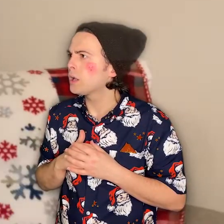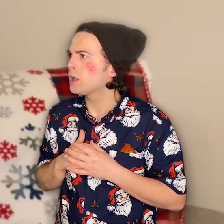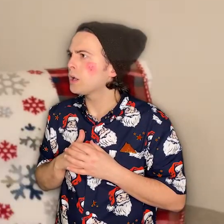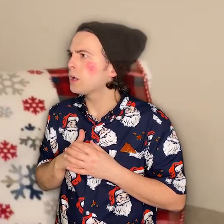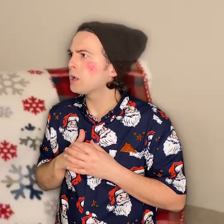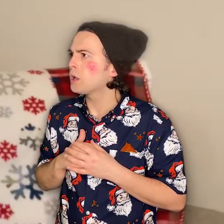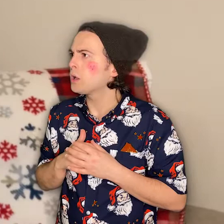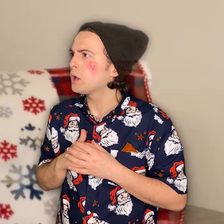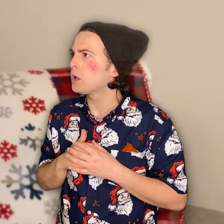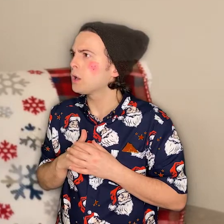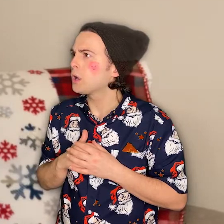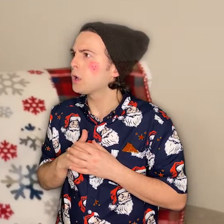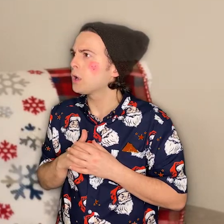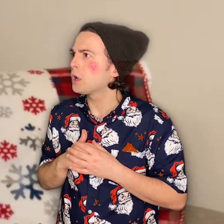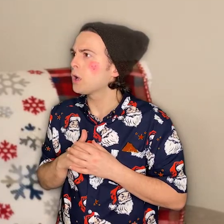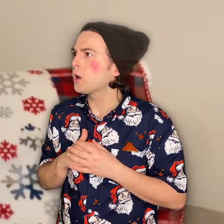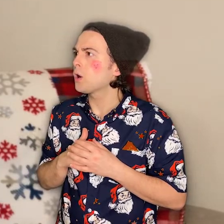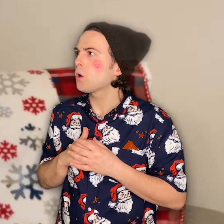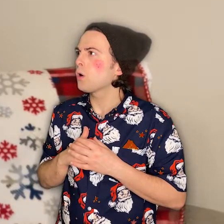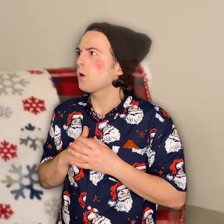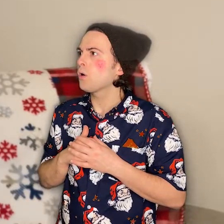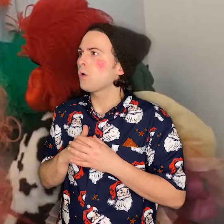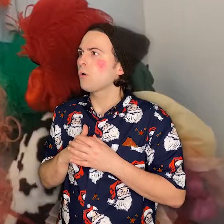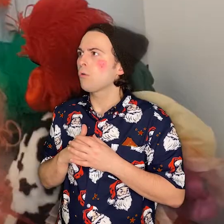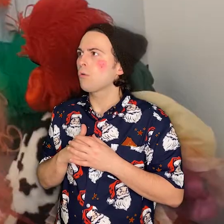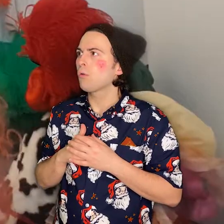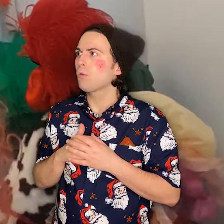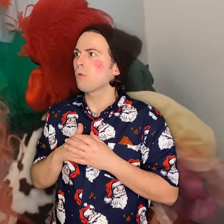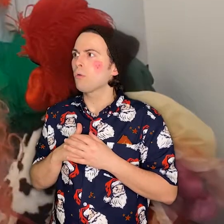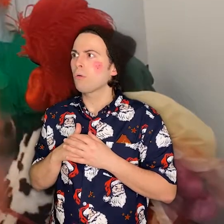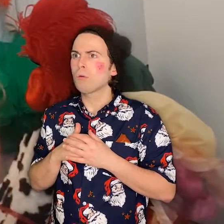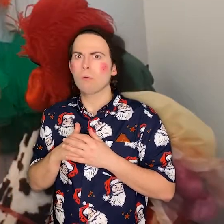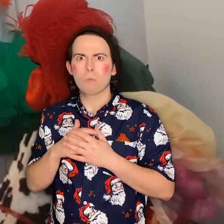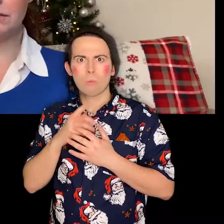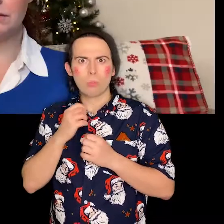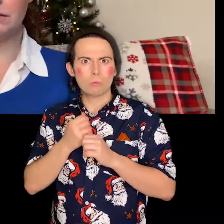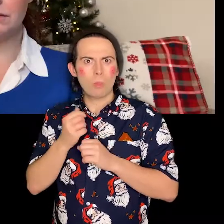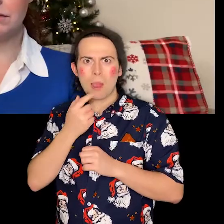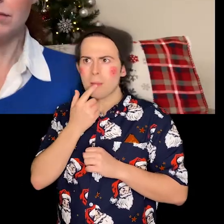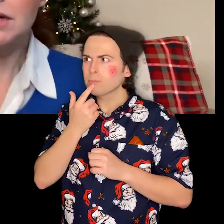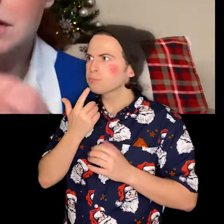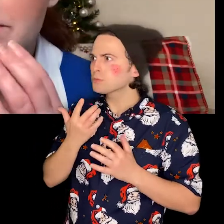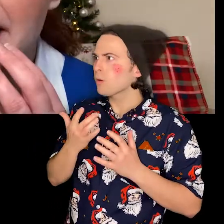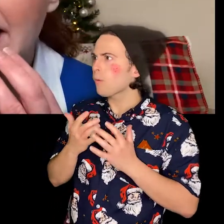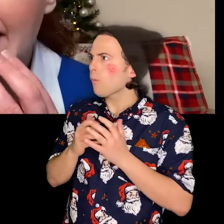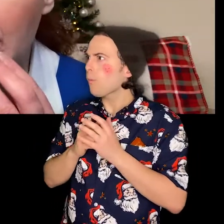Today we are gonna sort out those lips of yours. Belle – My lips?